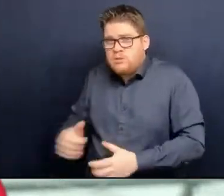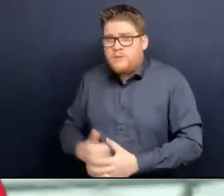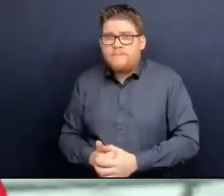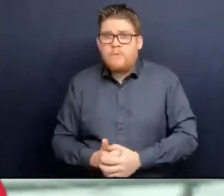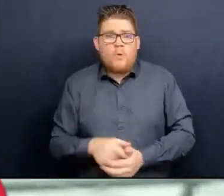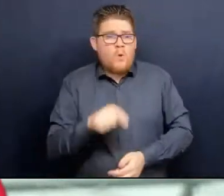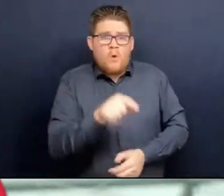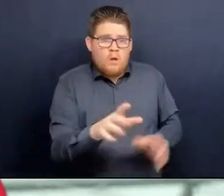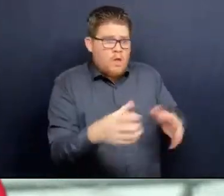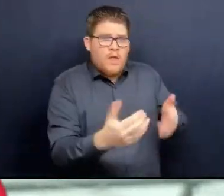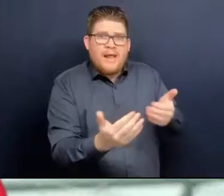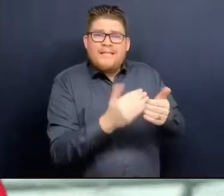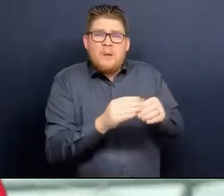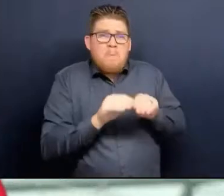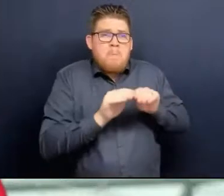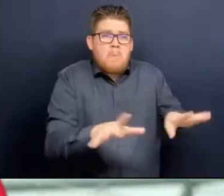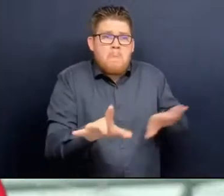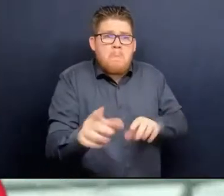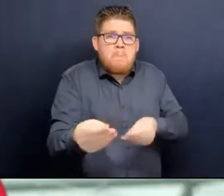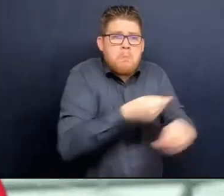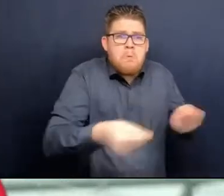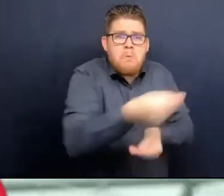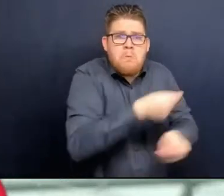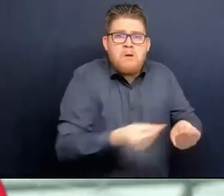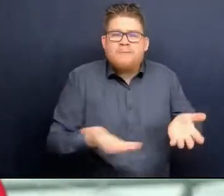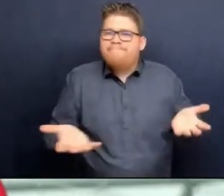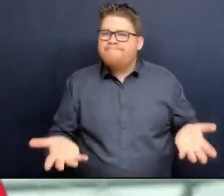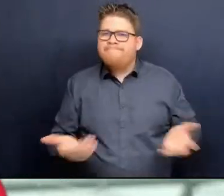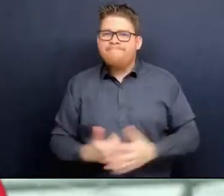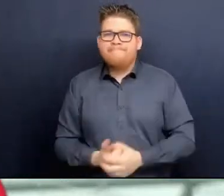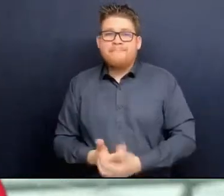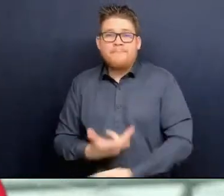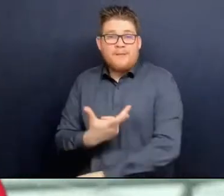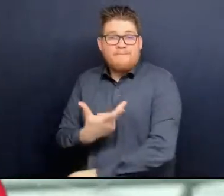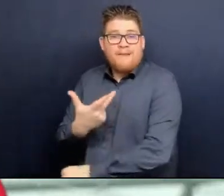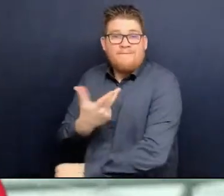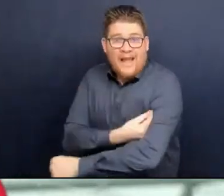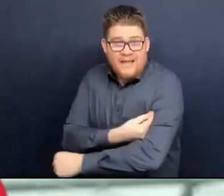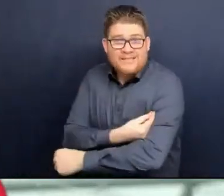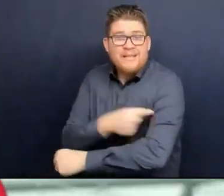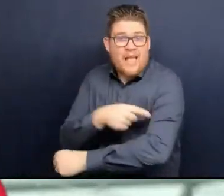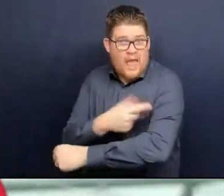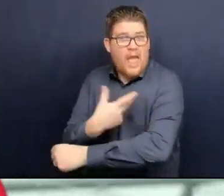transmissible less severe. It's how well a virus can escape the